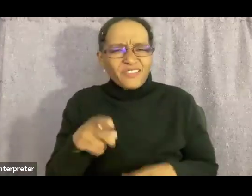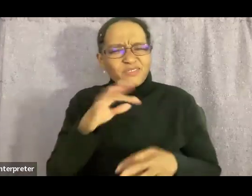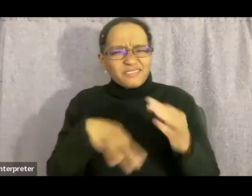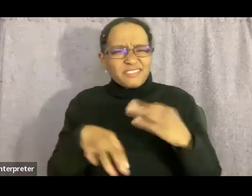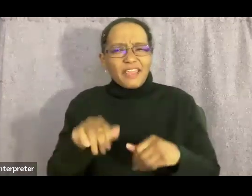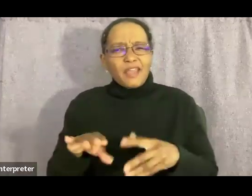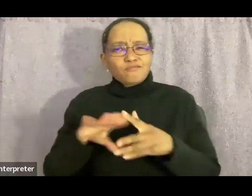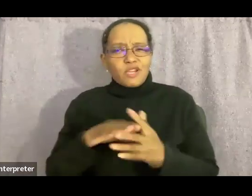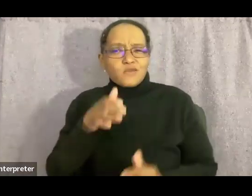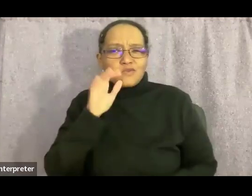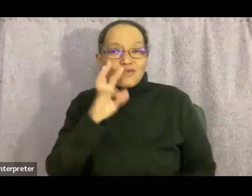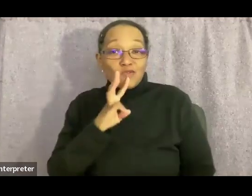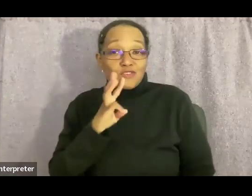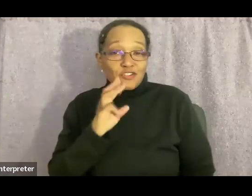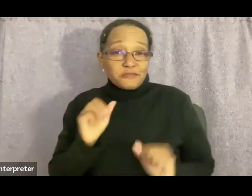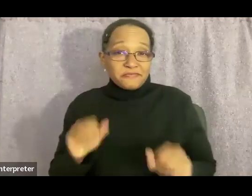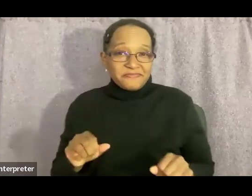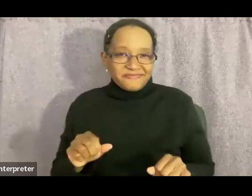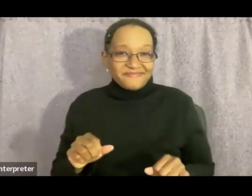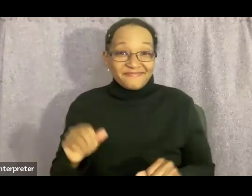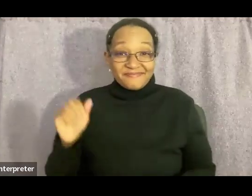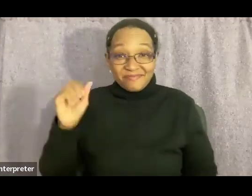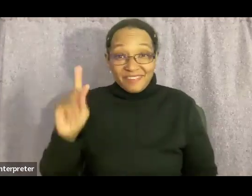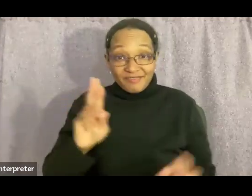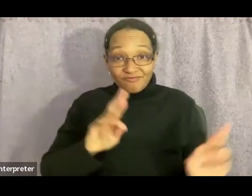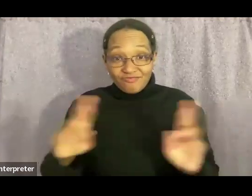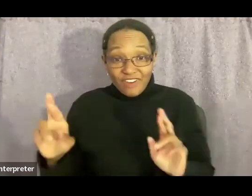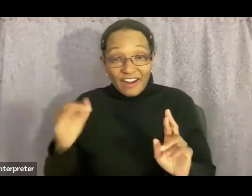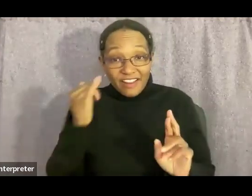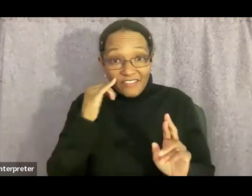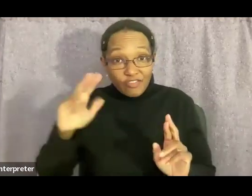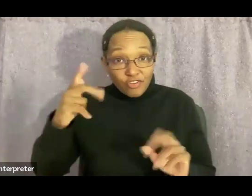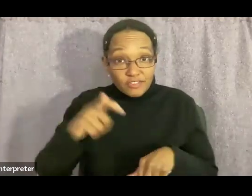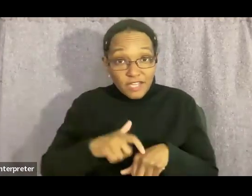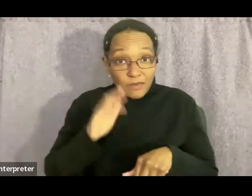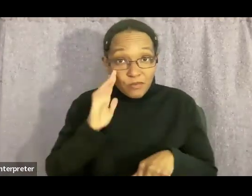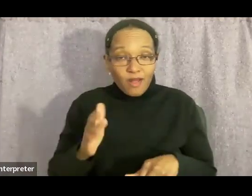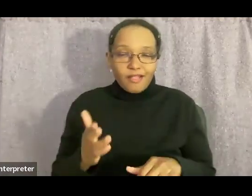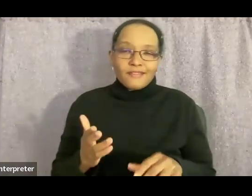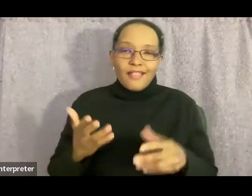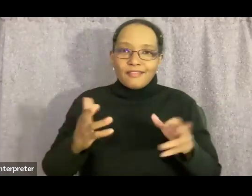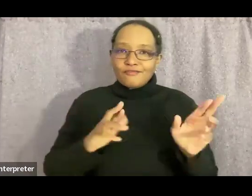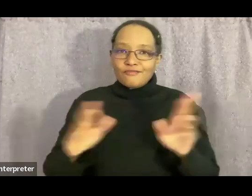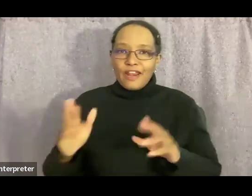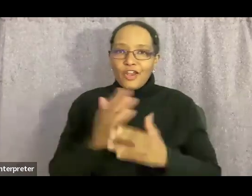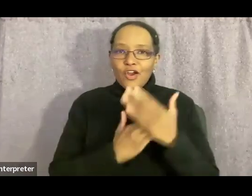All righty? Break's over. If you're joining me, let's do it. Get your arms ready, breathing in.